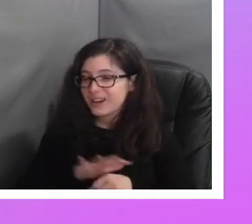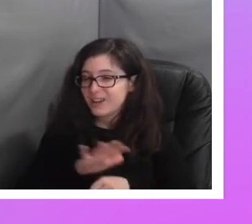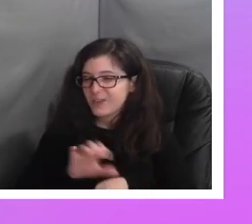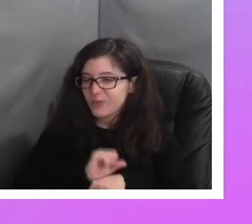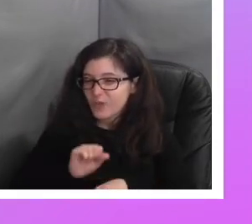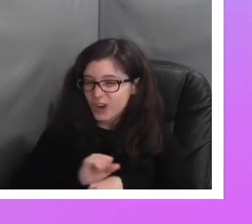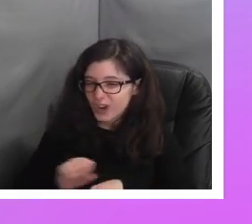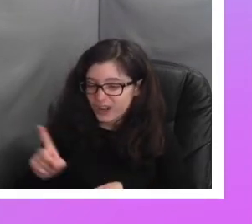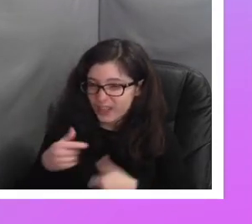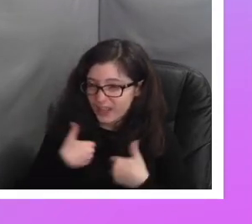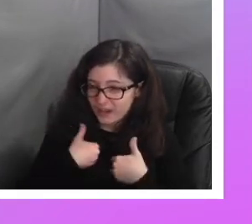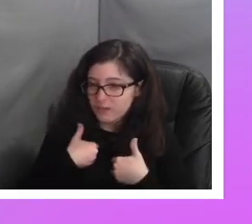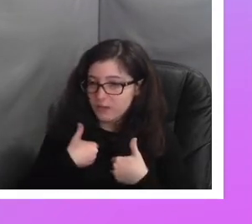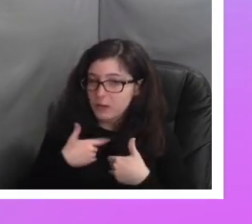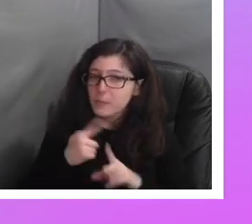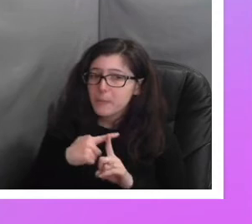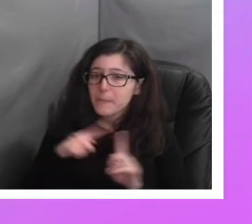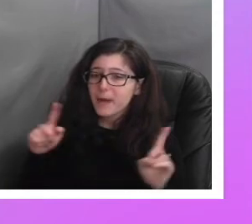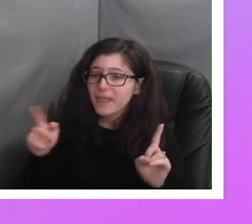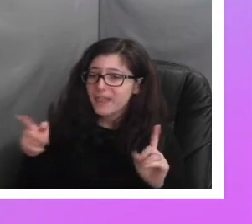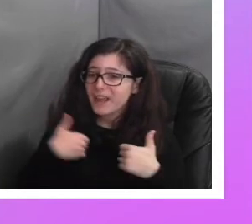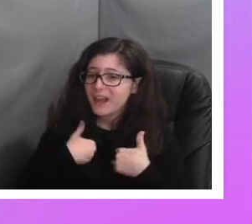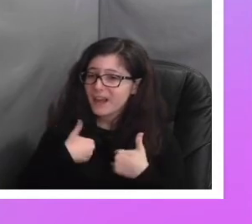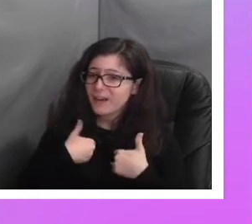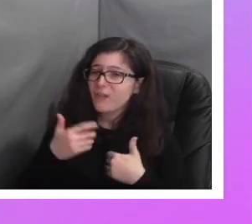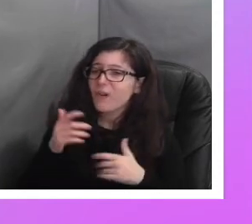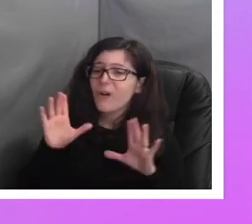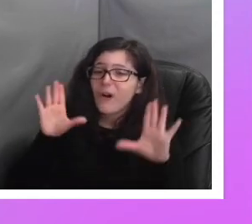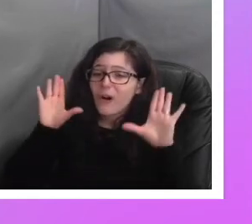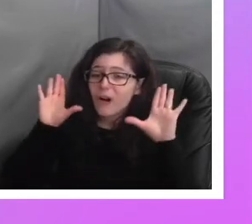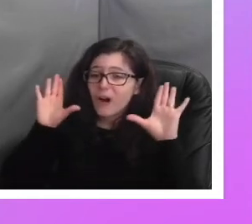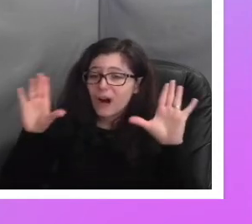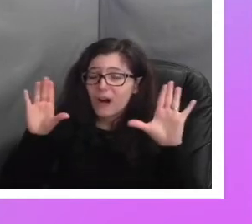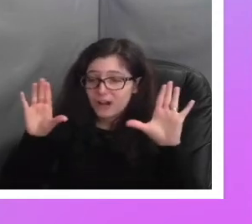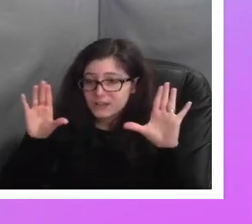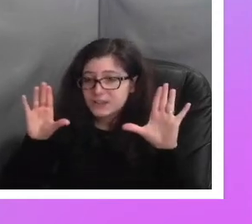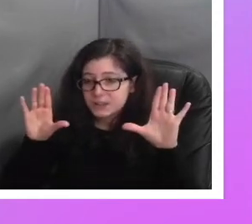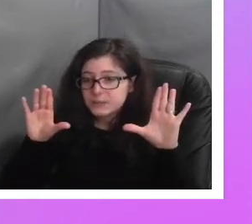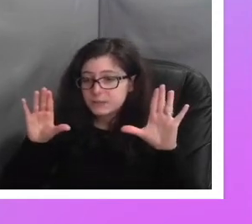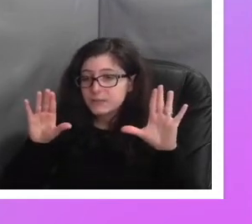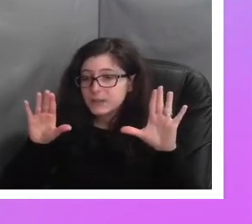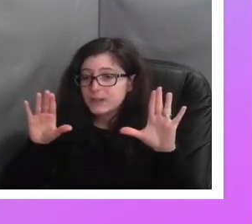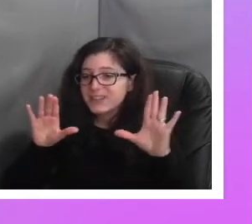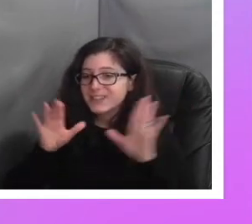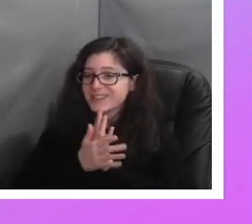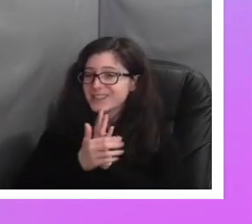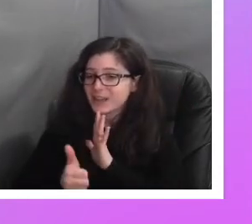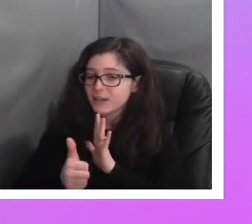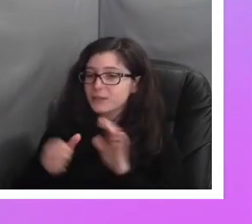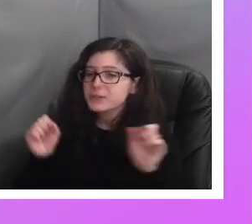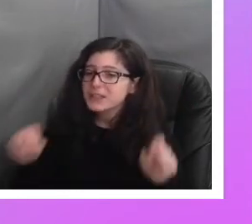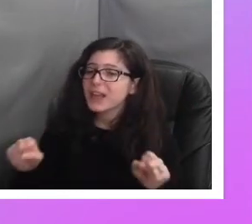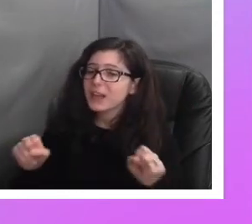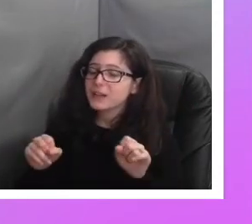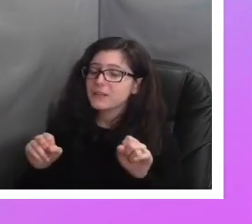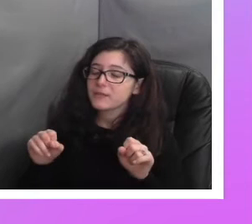hire them to do some of your testing, hire them to be your beta testers before you roll something out,